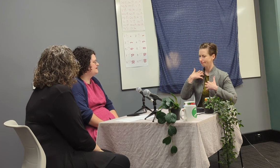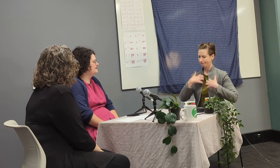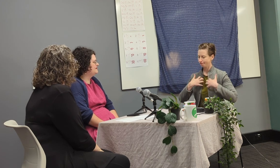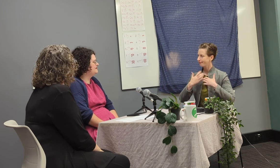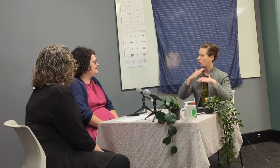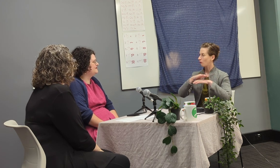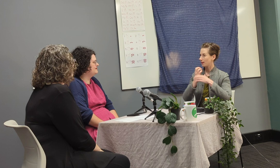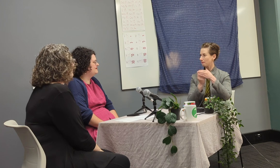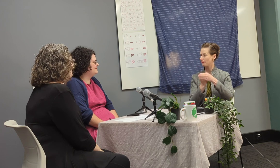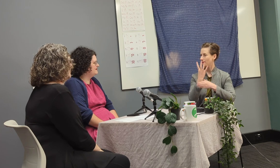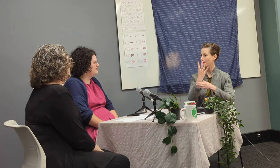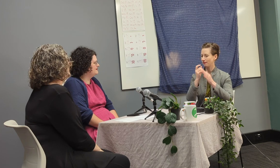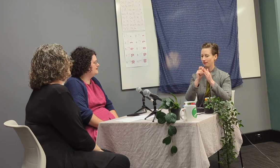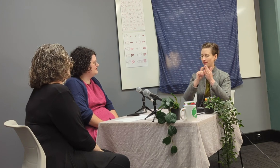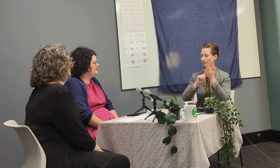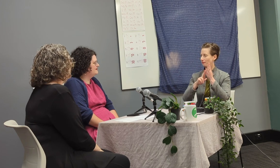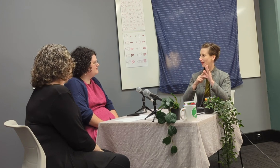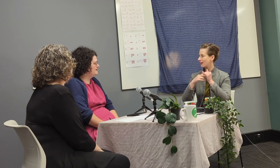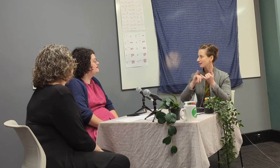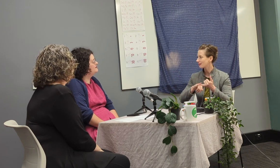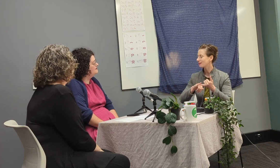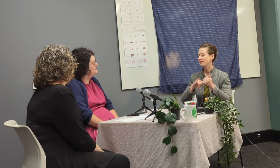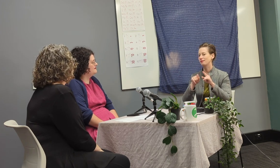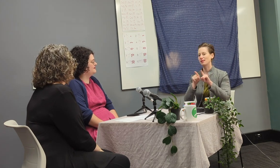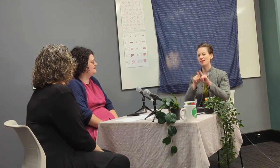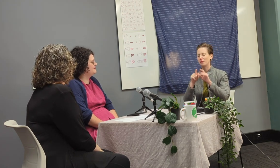Originally, I was very enthusiastic about plants.